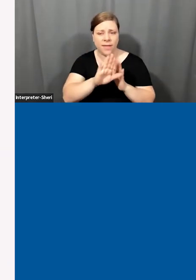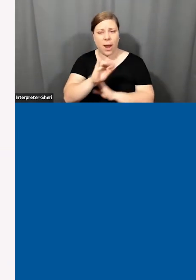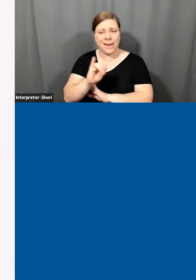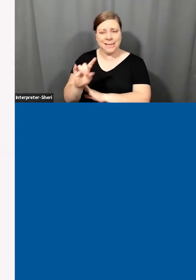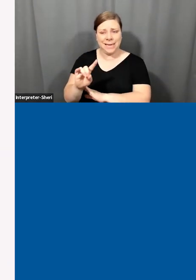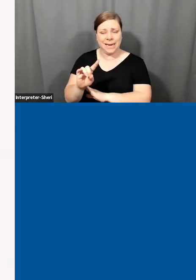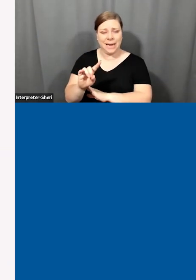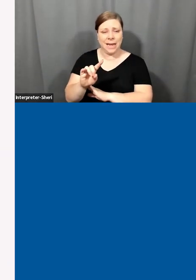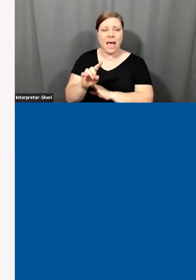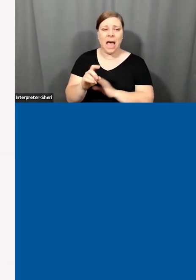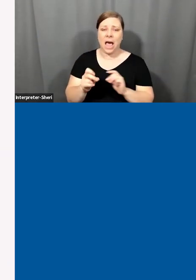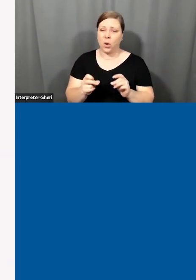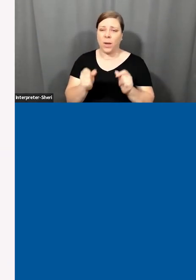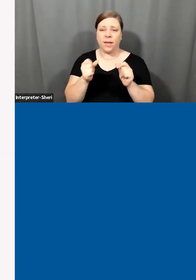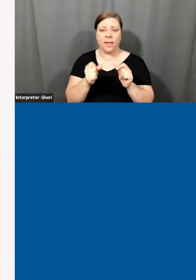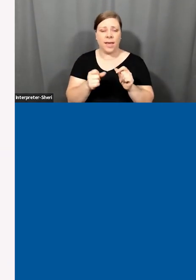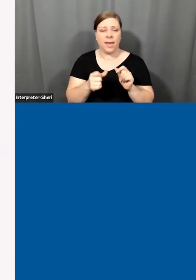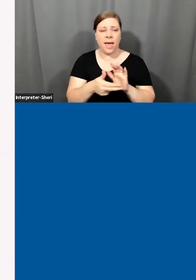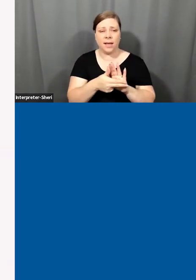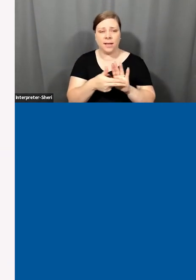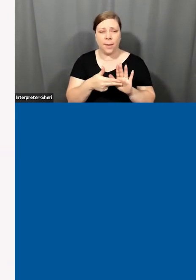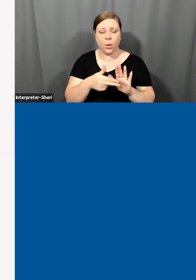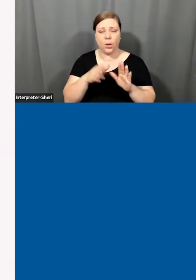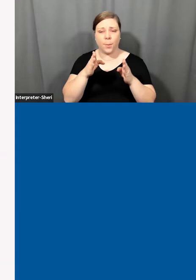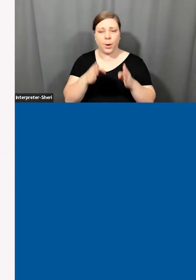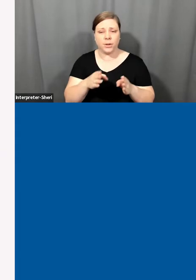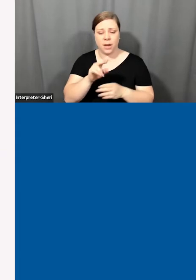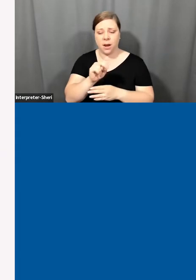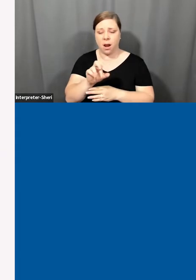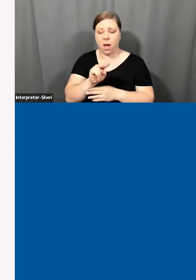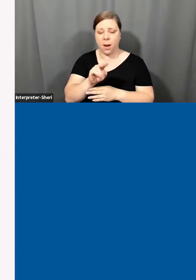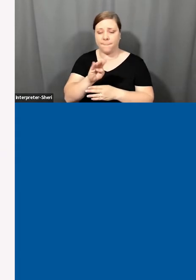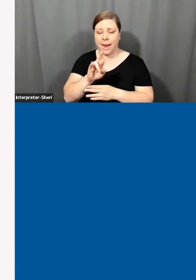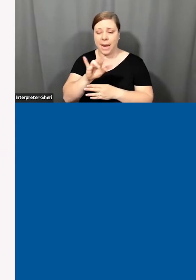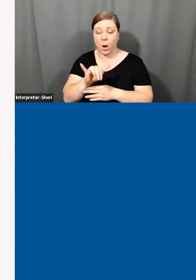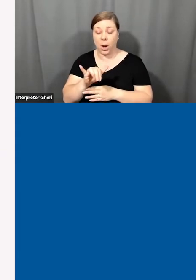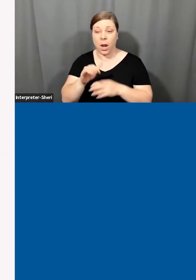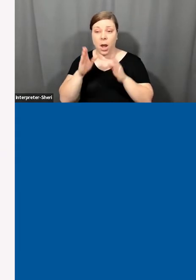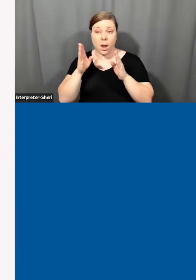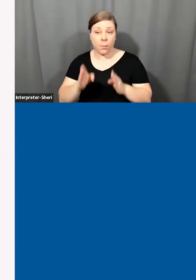Right off the bat, someone without vision is going to know and get a better idea of this person